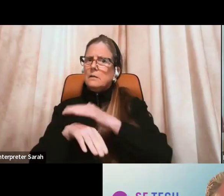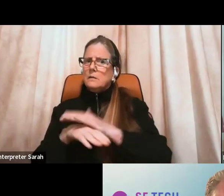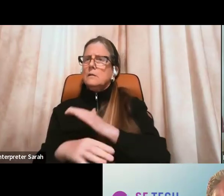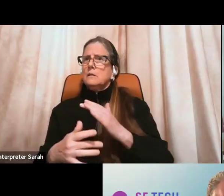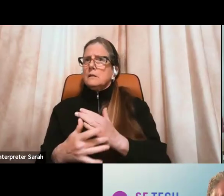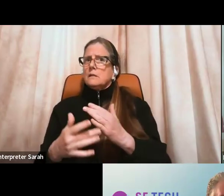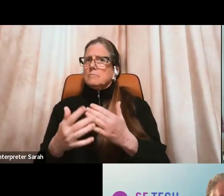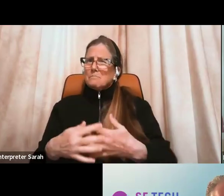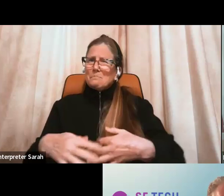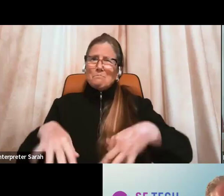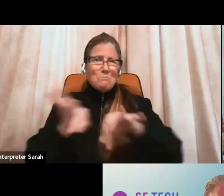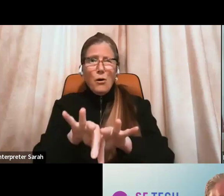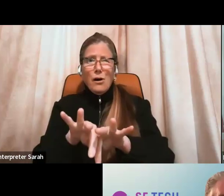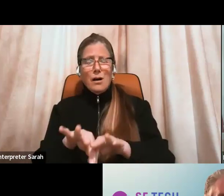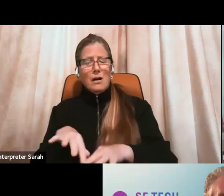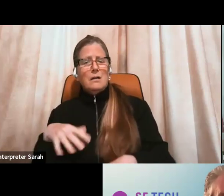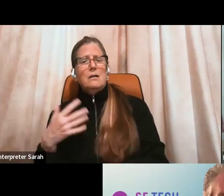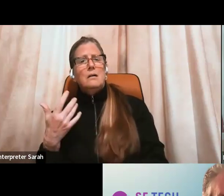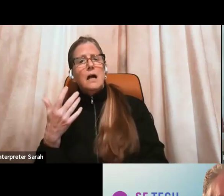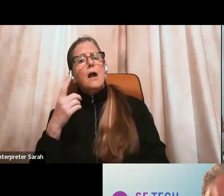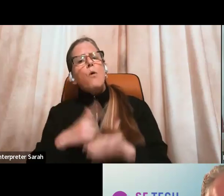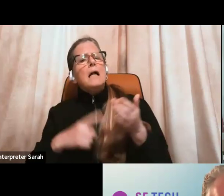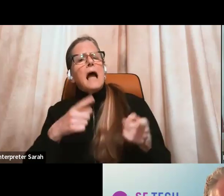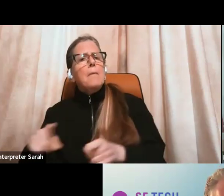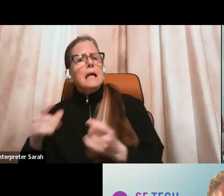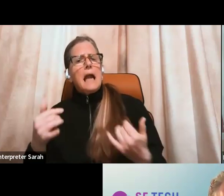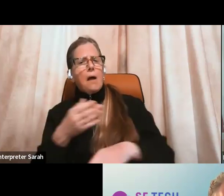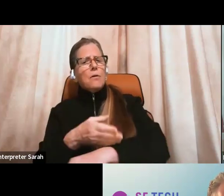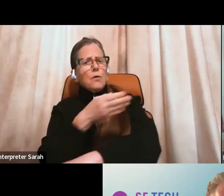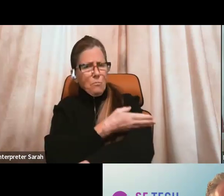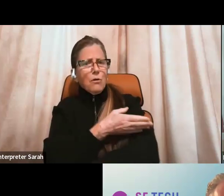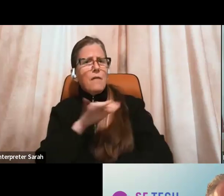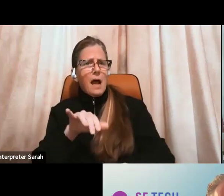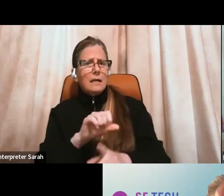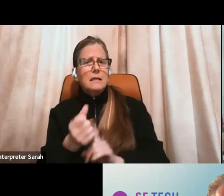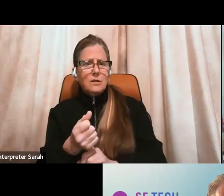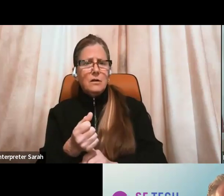what's taking place now that might improve that situation, given the findings in the state plan?